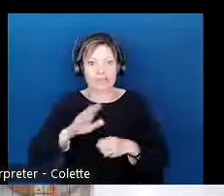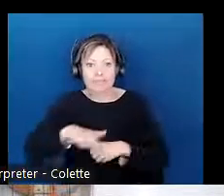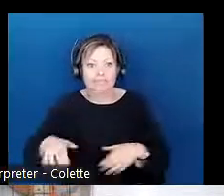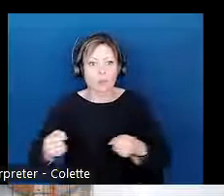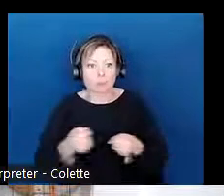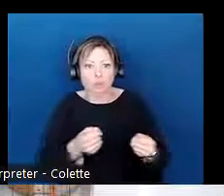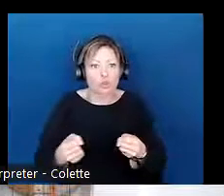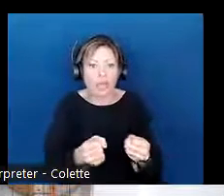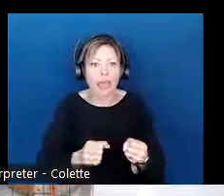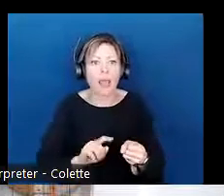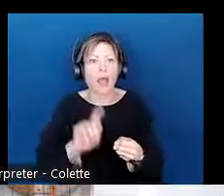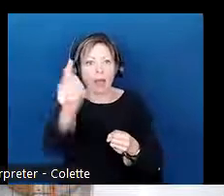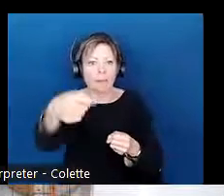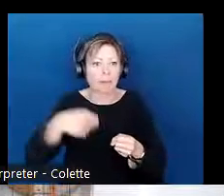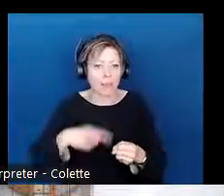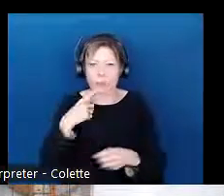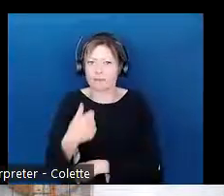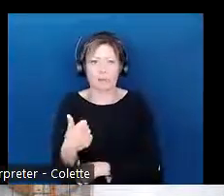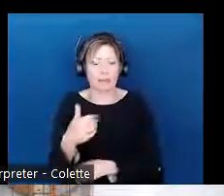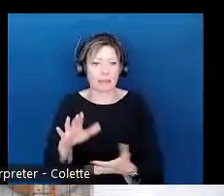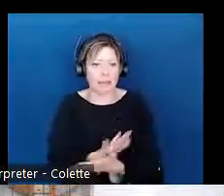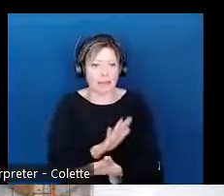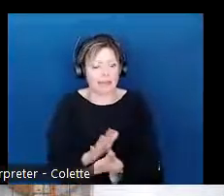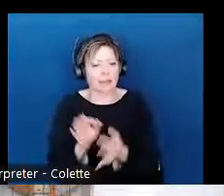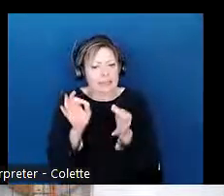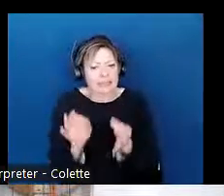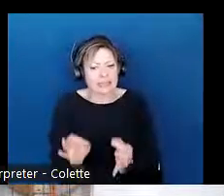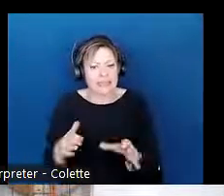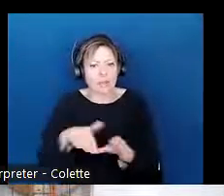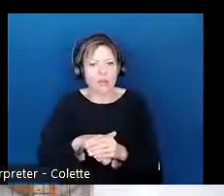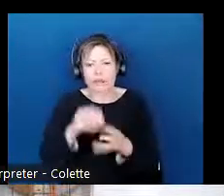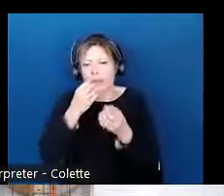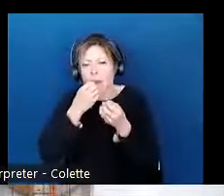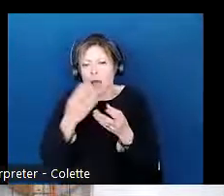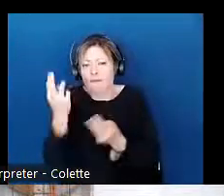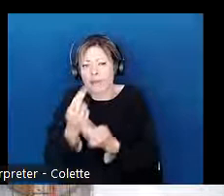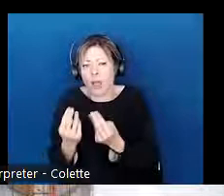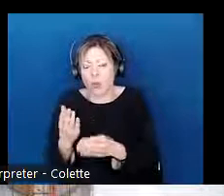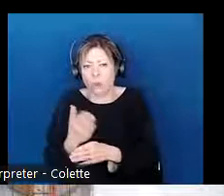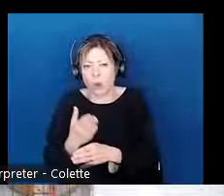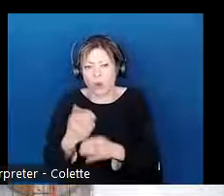uh especially past the um the lovely uh artwork just at the bottom of Denby's Hillside you know